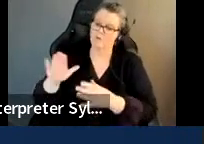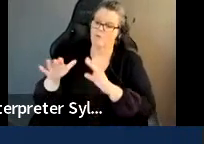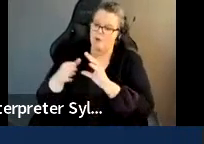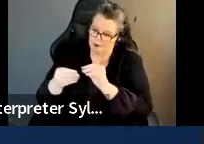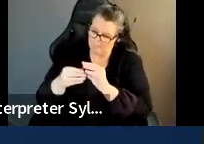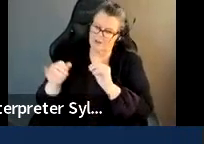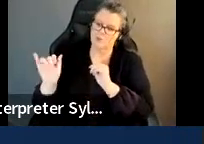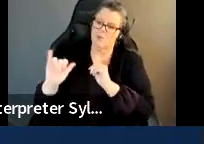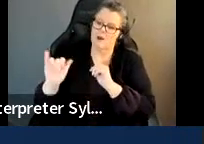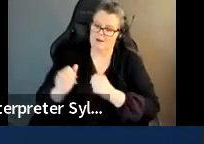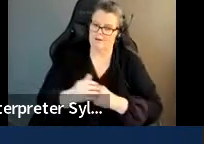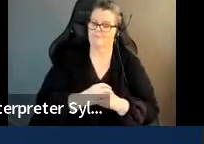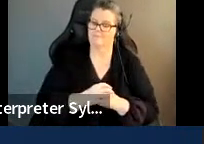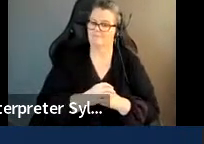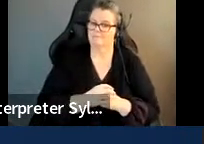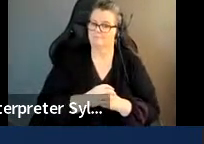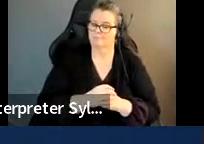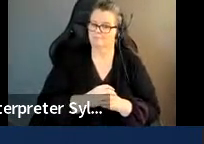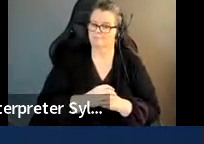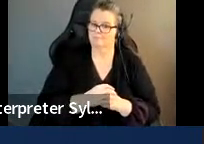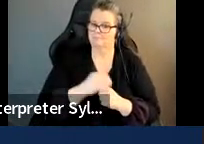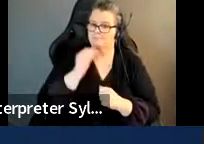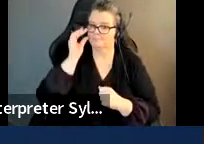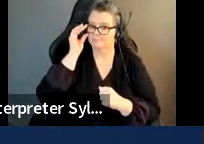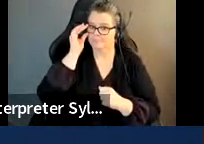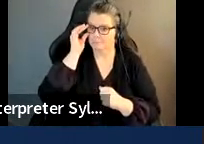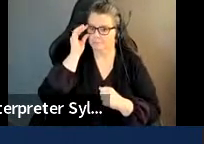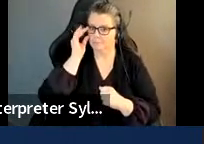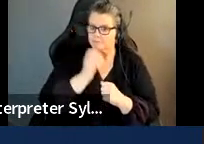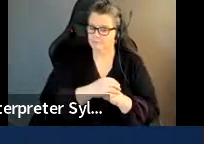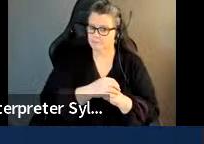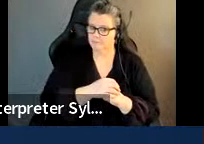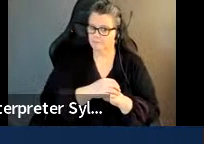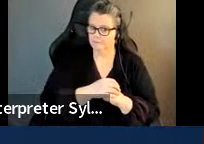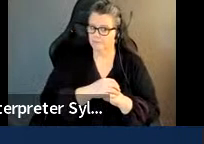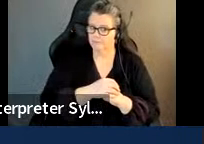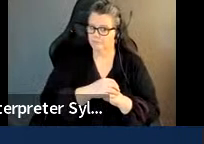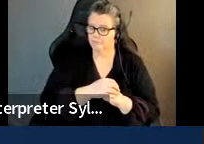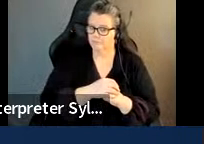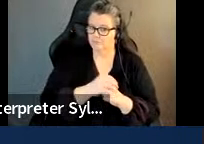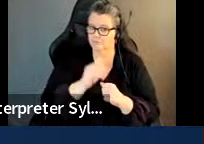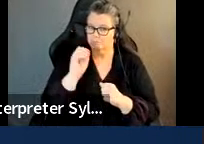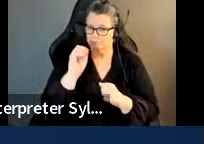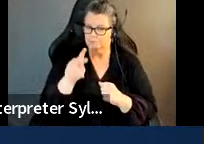Okay, we're going to leave it open just for a few more minutes.